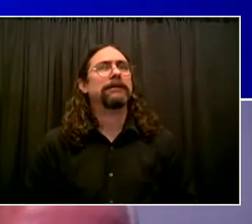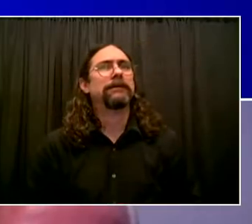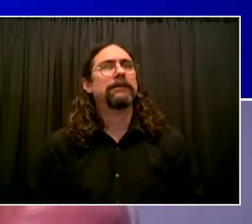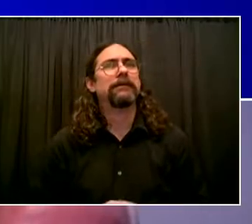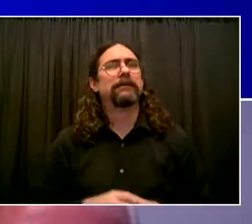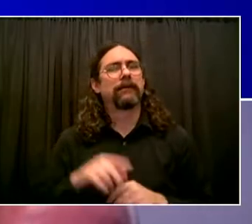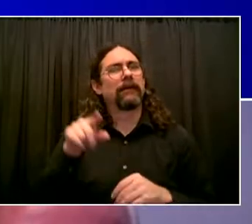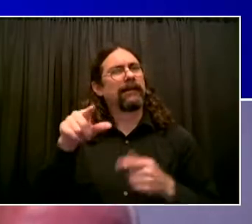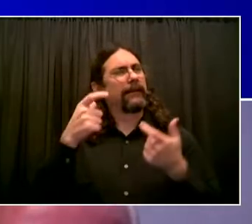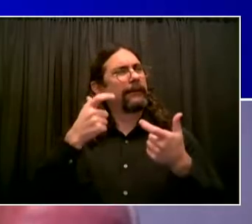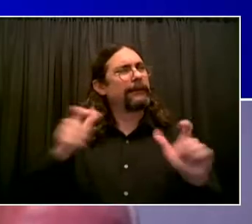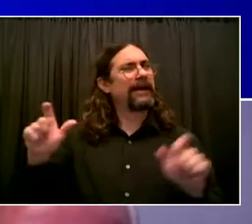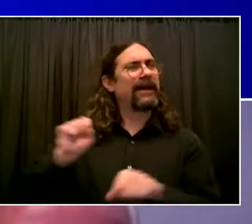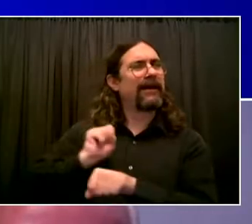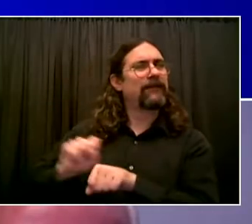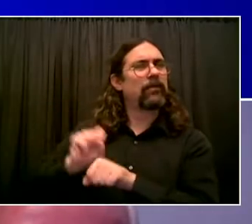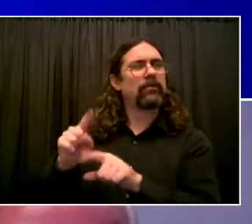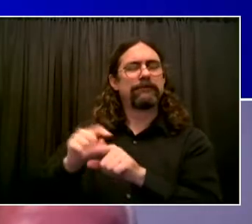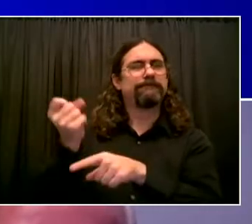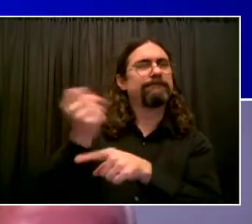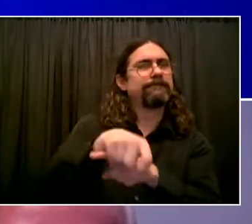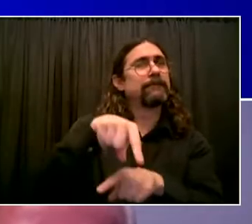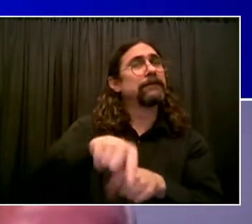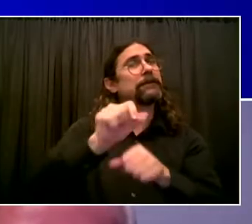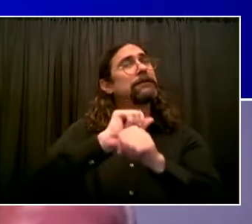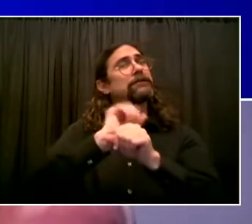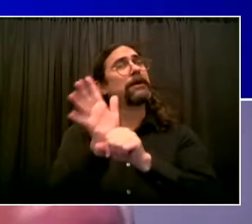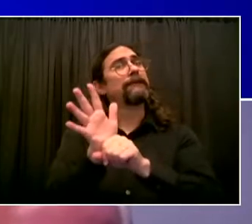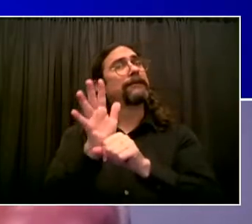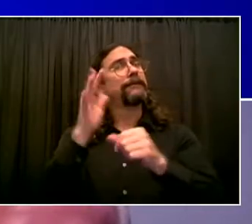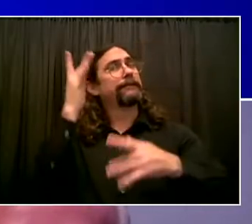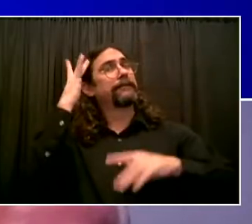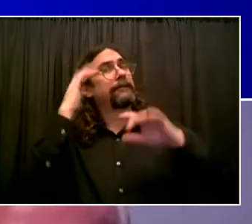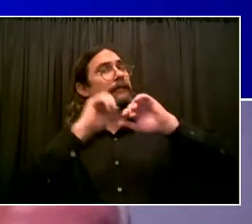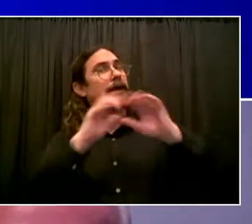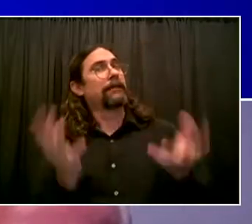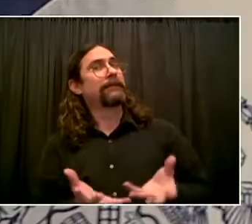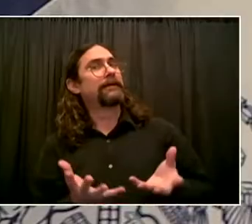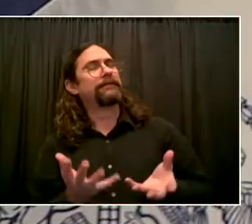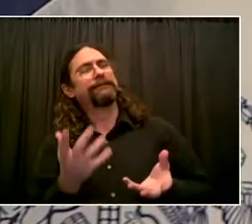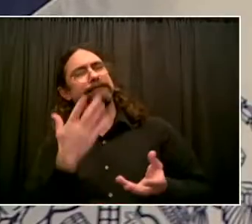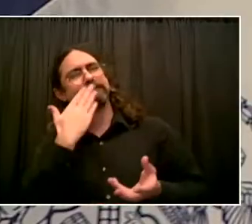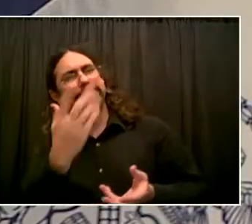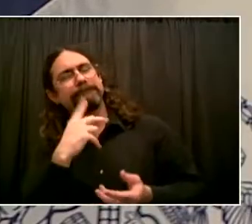US A. TO BOTH OF YOU, AND THE EXRORD MARRY EFFORTS